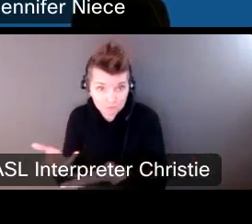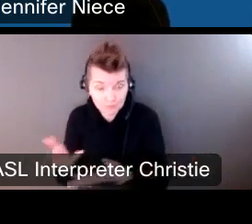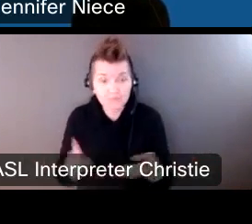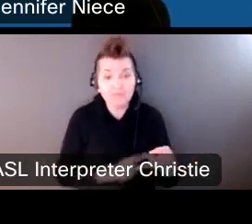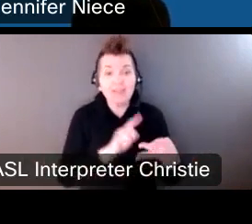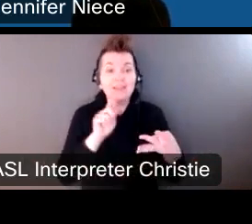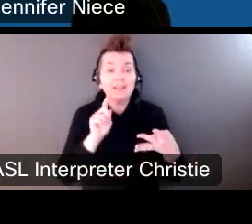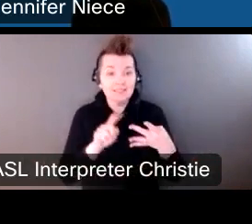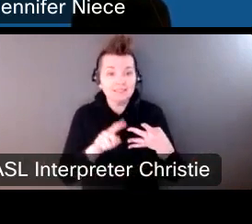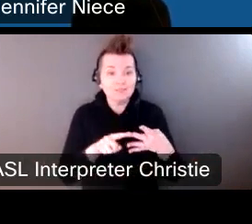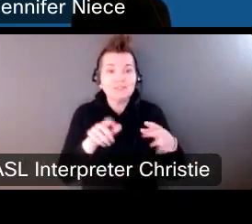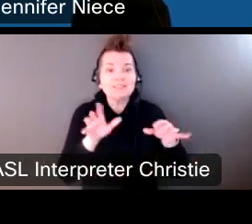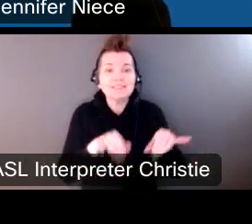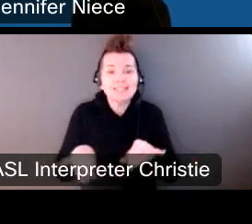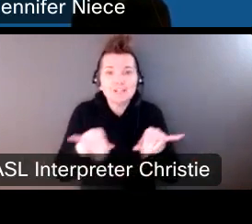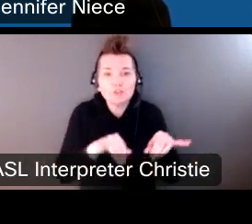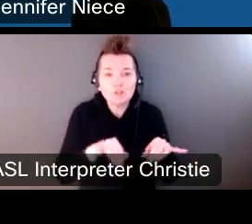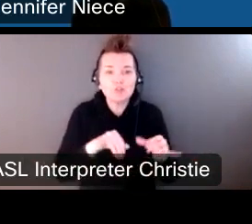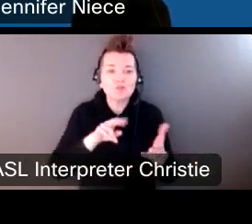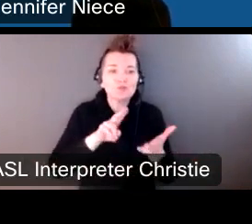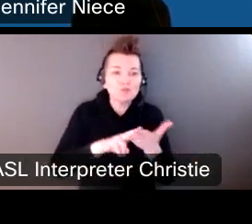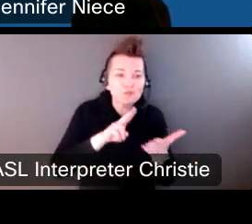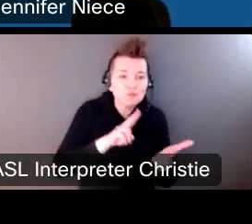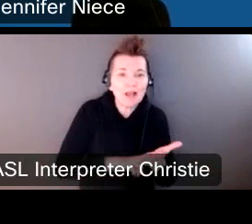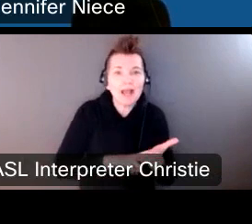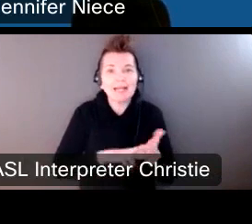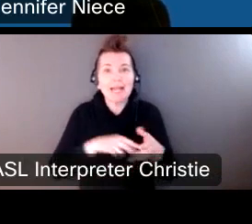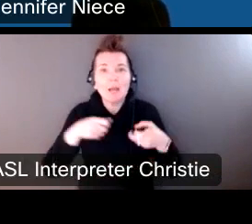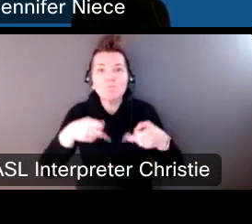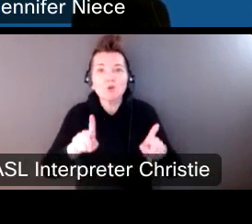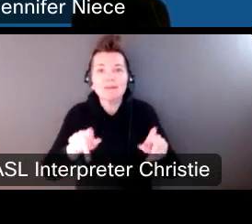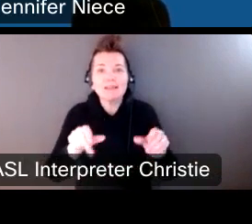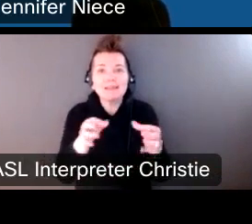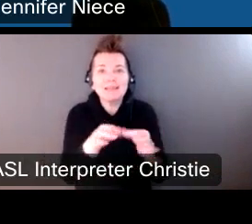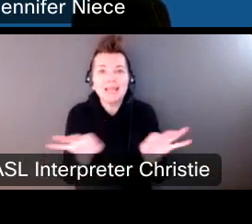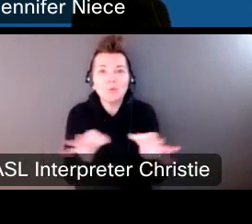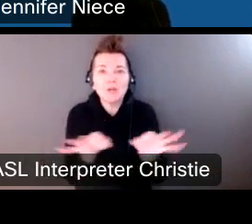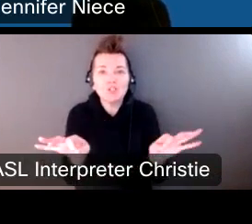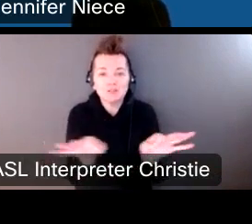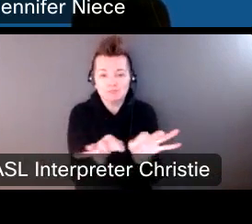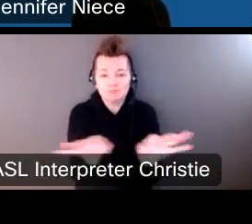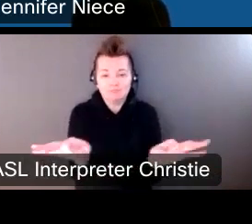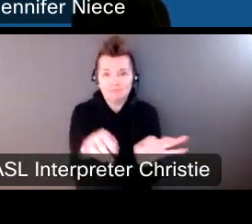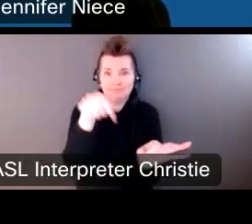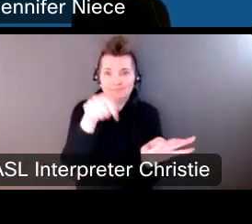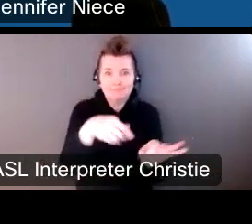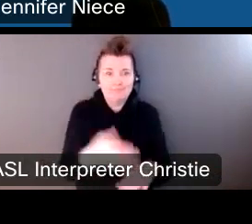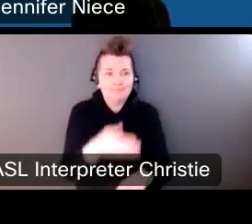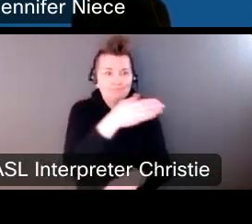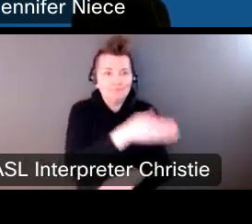standards, contract, and permit language to make sure that all of the legal documents and the